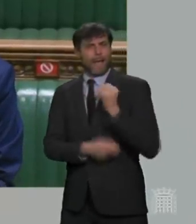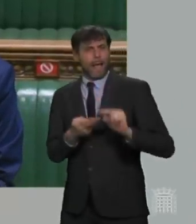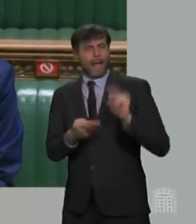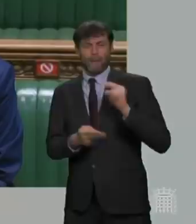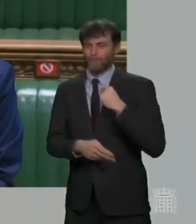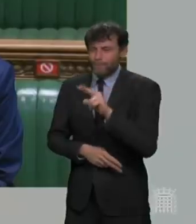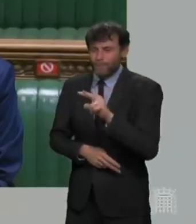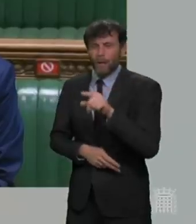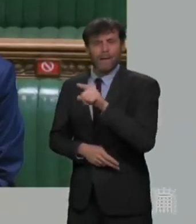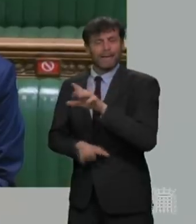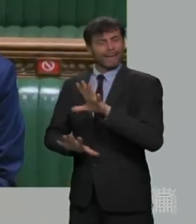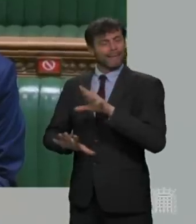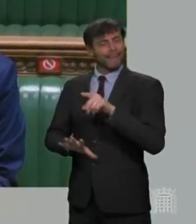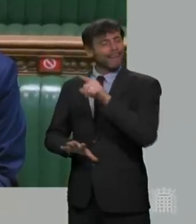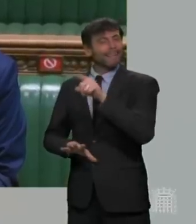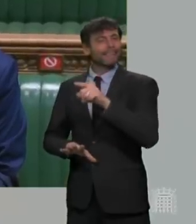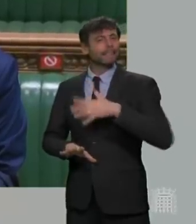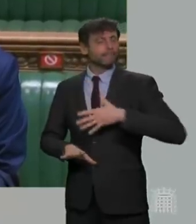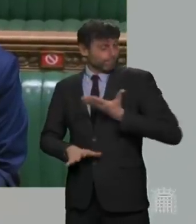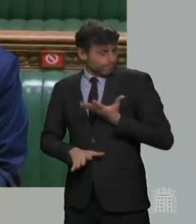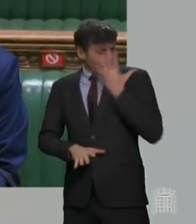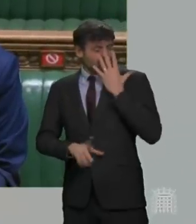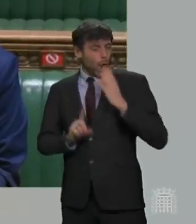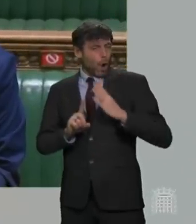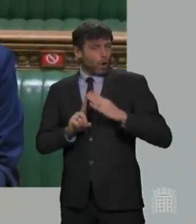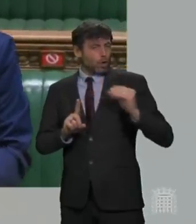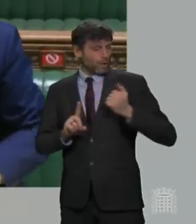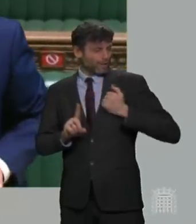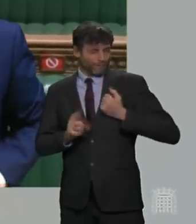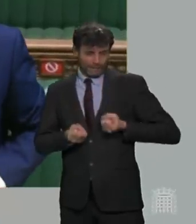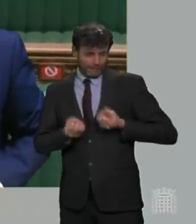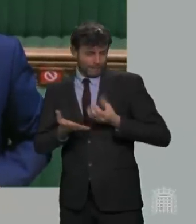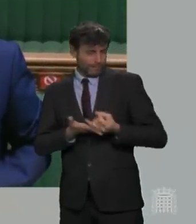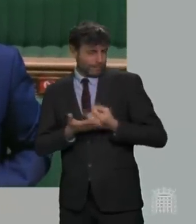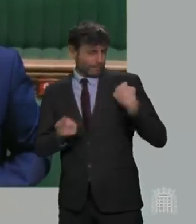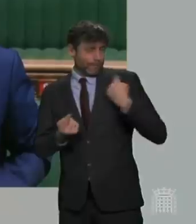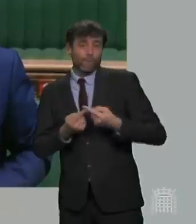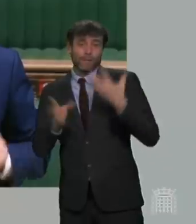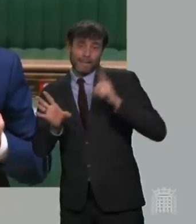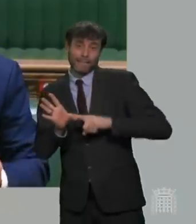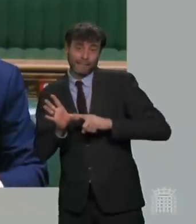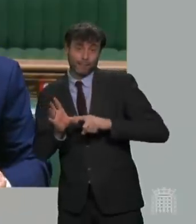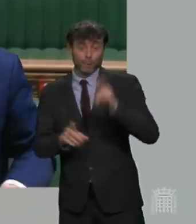Conservatives’ record over the last decade, but as he well knows, since 2010 nurses’ pay has fallen